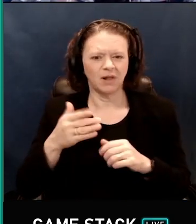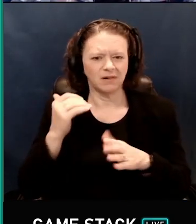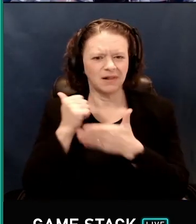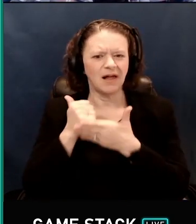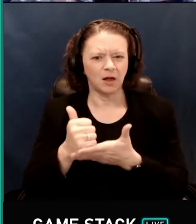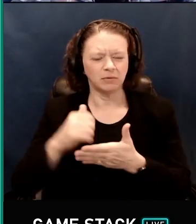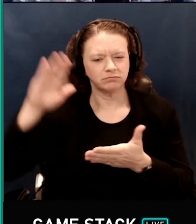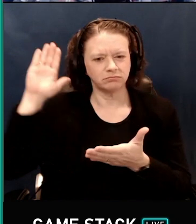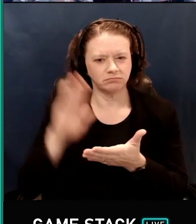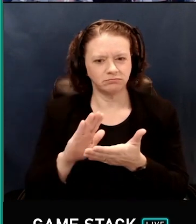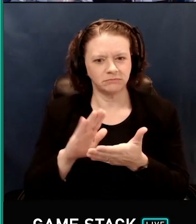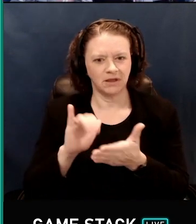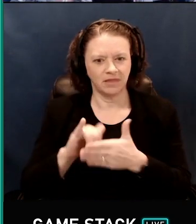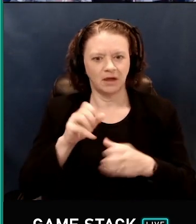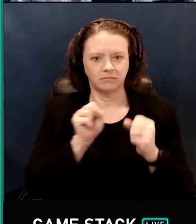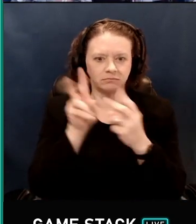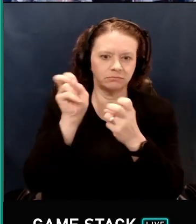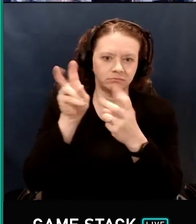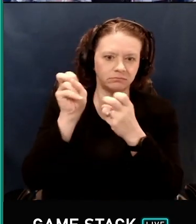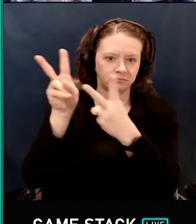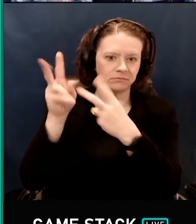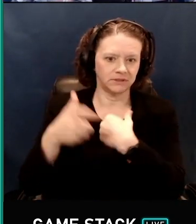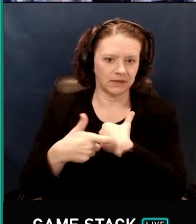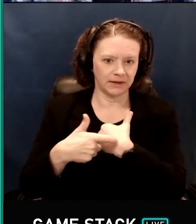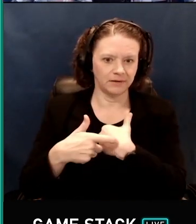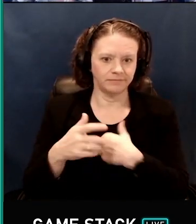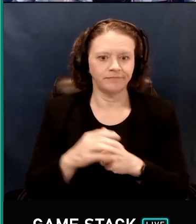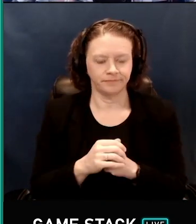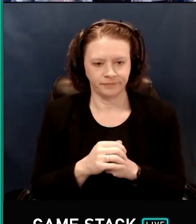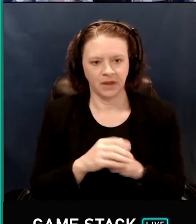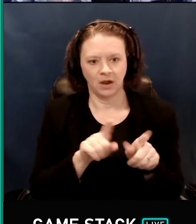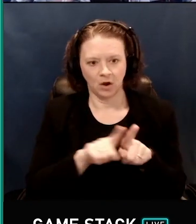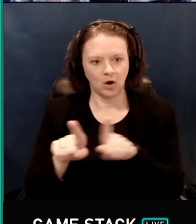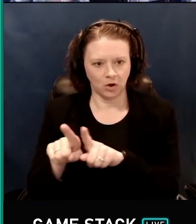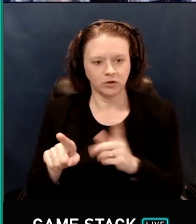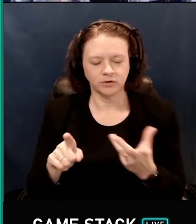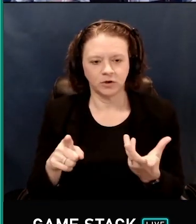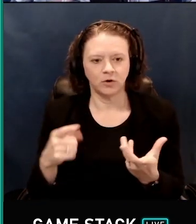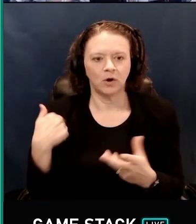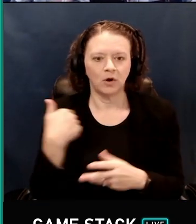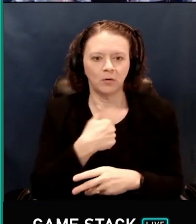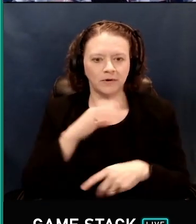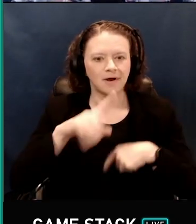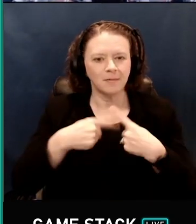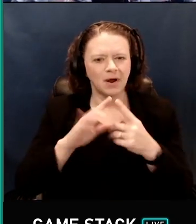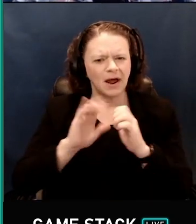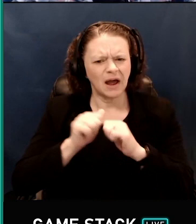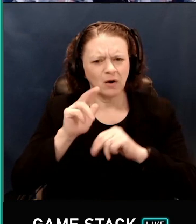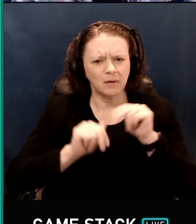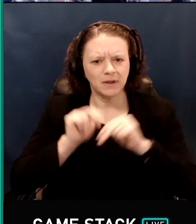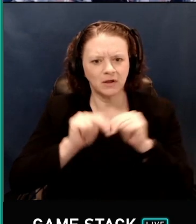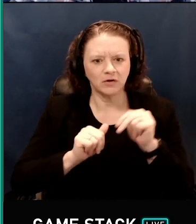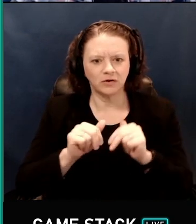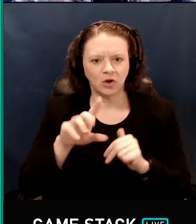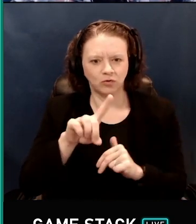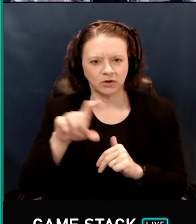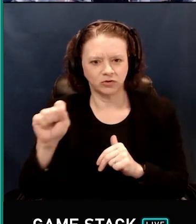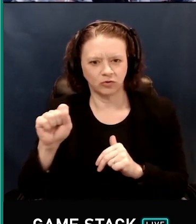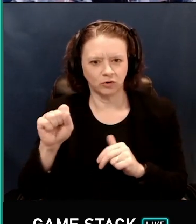a couple of other scenarios. And then we'll talk about how to start building a DirectStorage ready engine. It's a paradigm shift, there's going to be some changes to your engine,